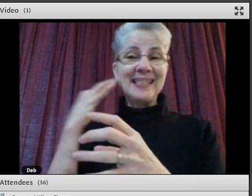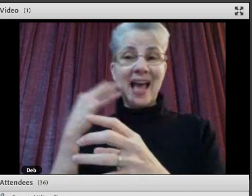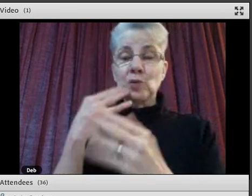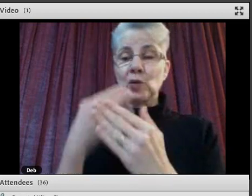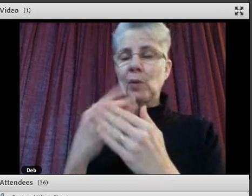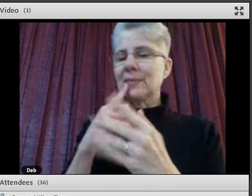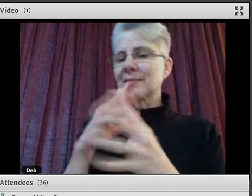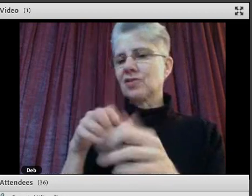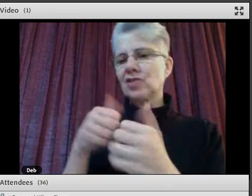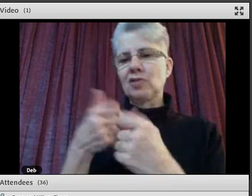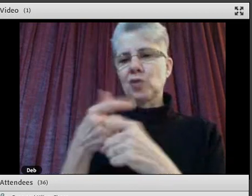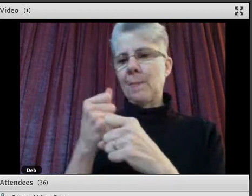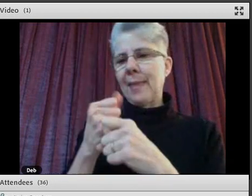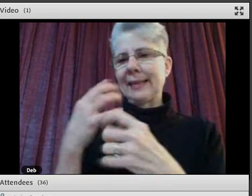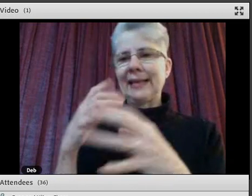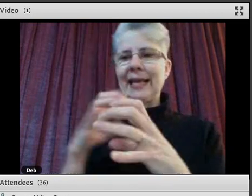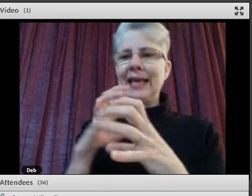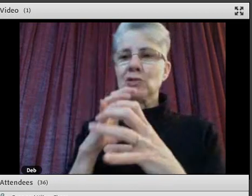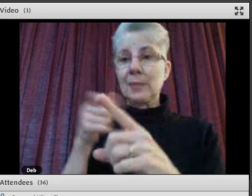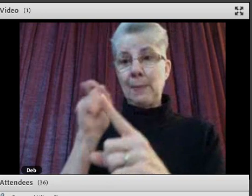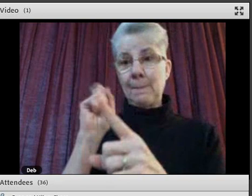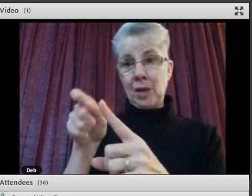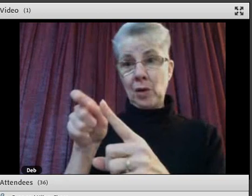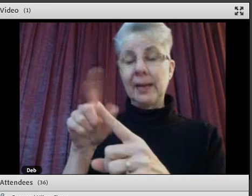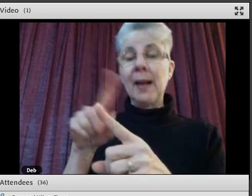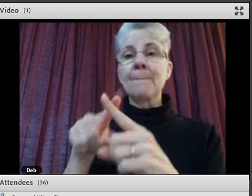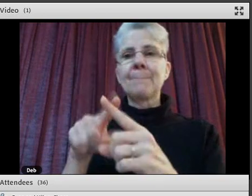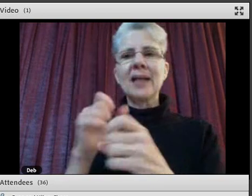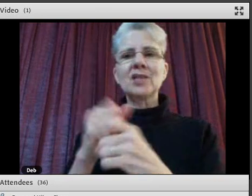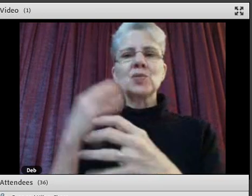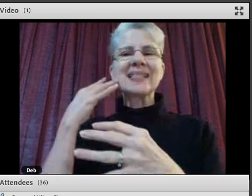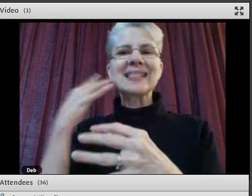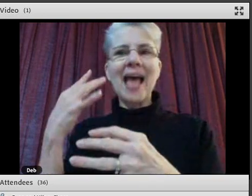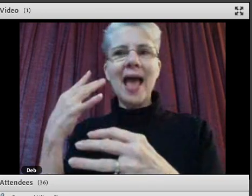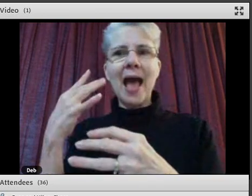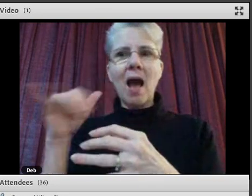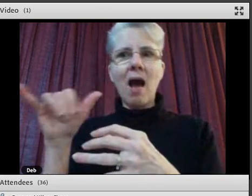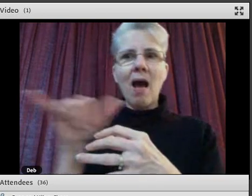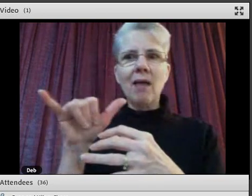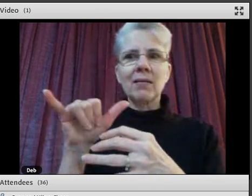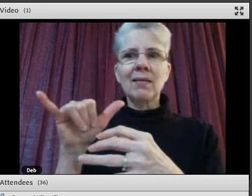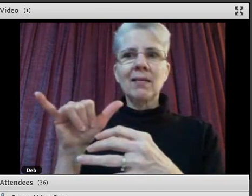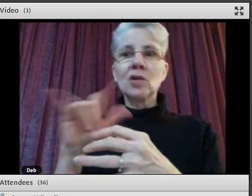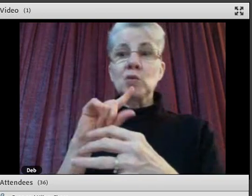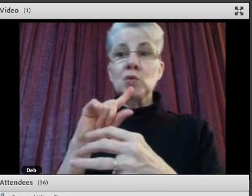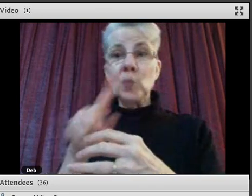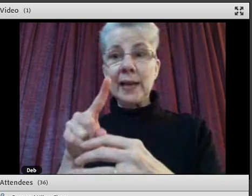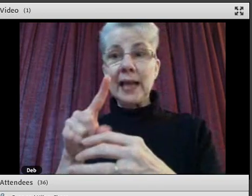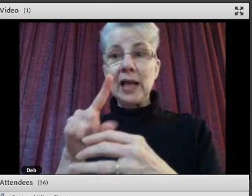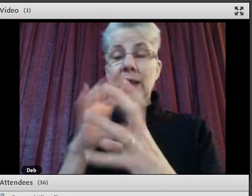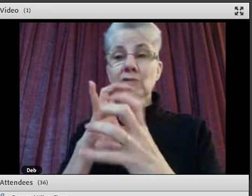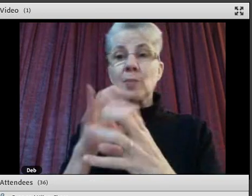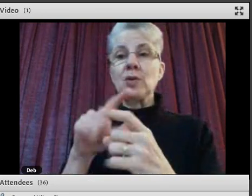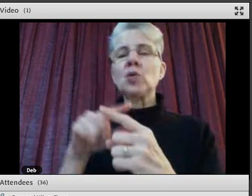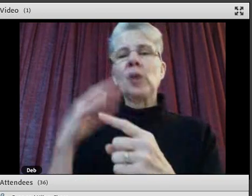It's not that challenging to make instruments. So you can make a lot of noise pretty easily,